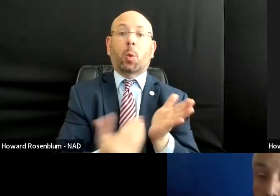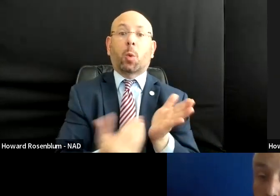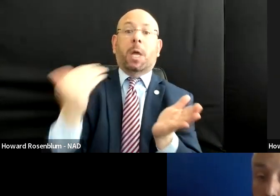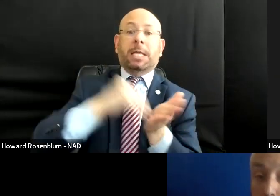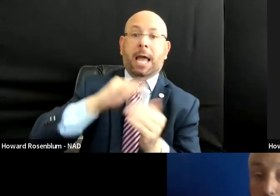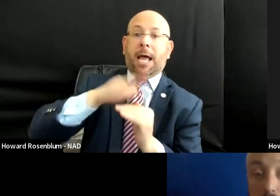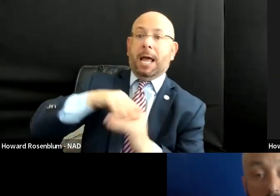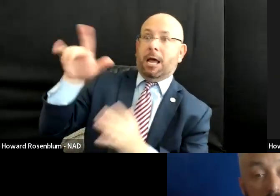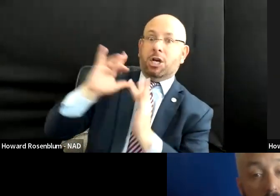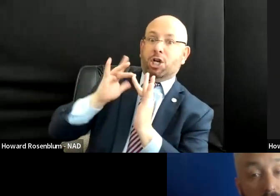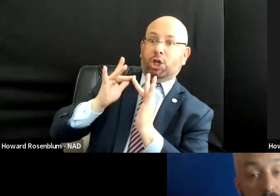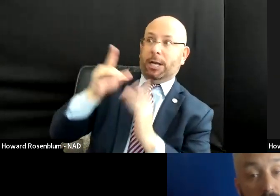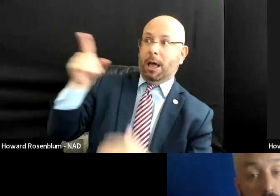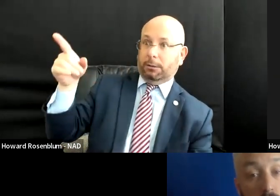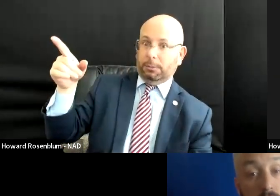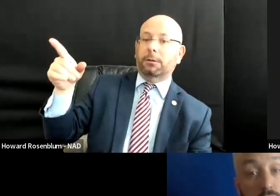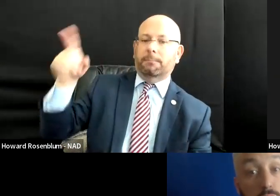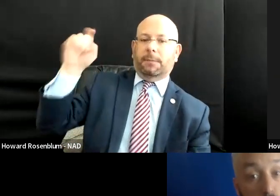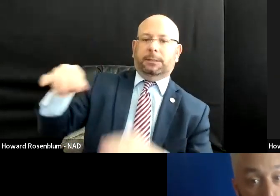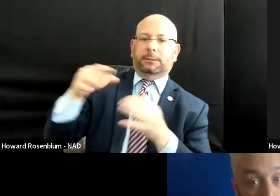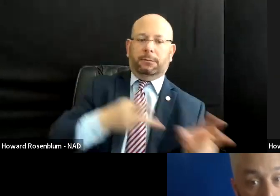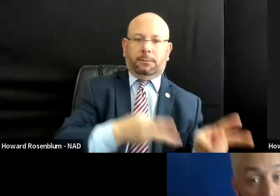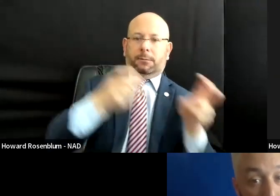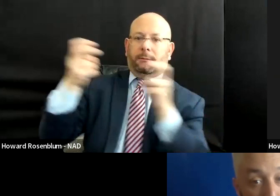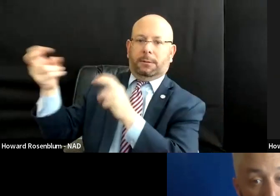authority